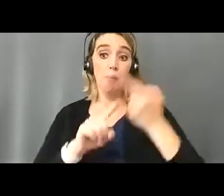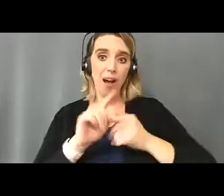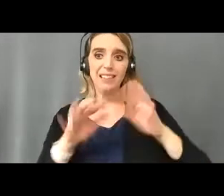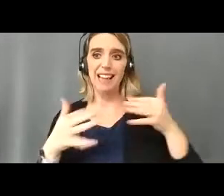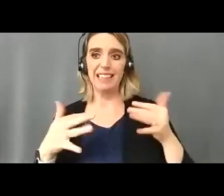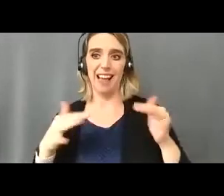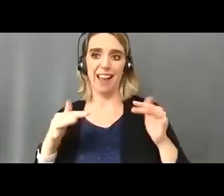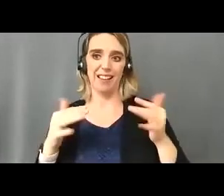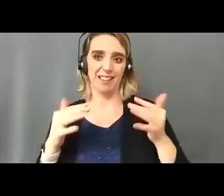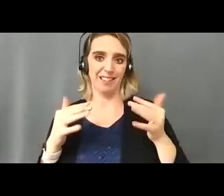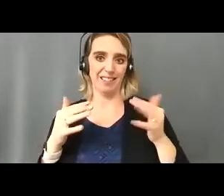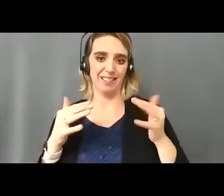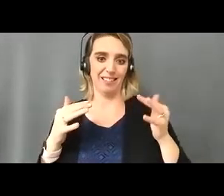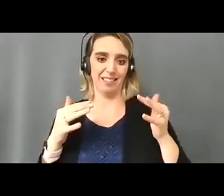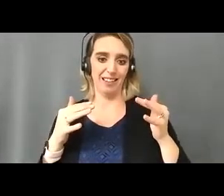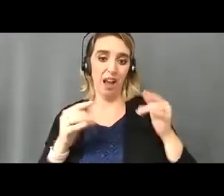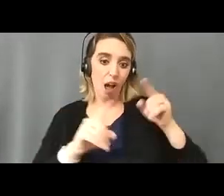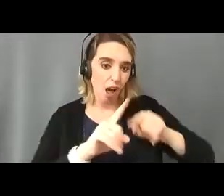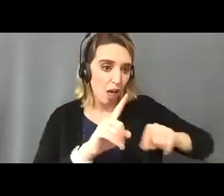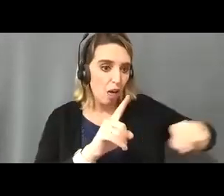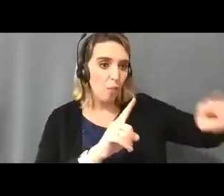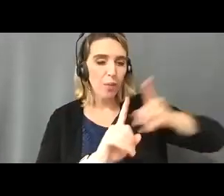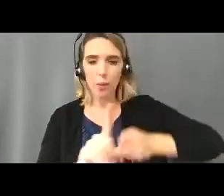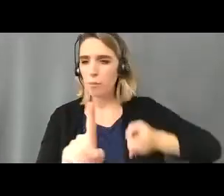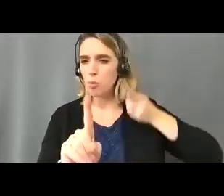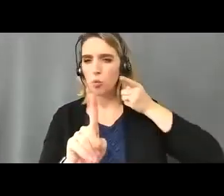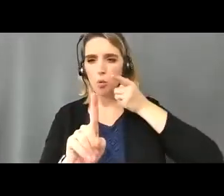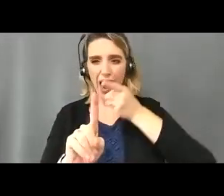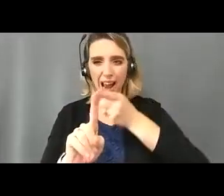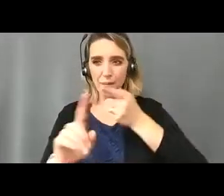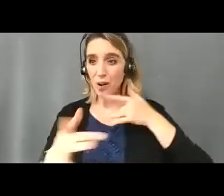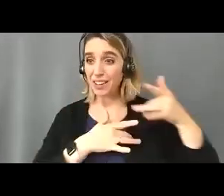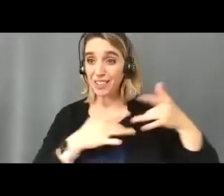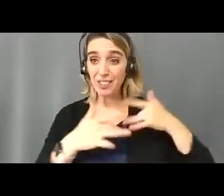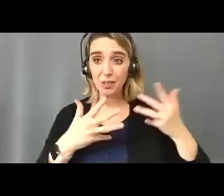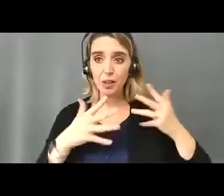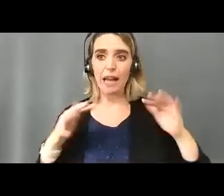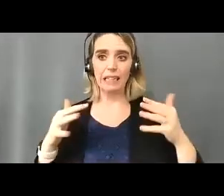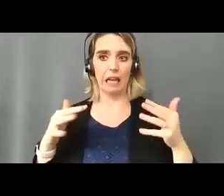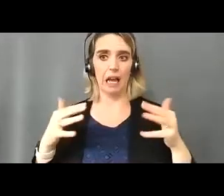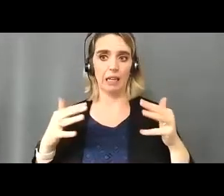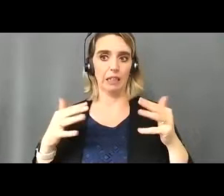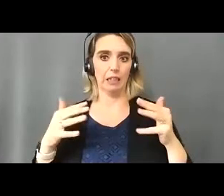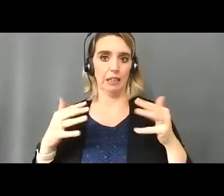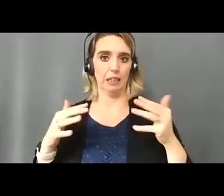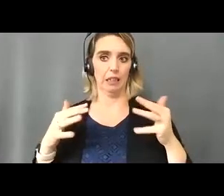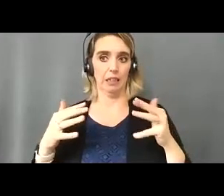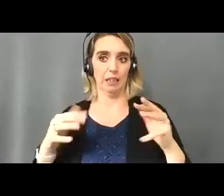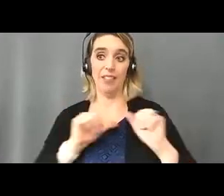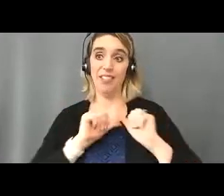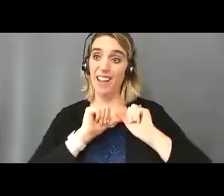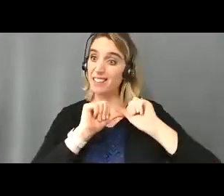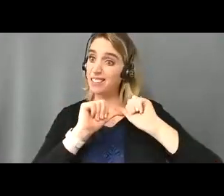other things going on, but the primary point of concern has been anxiety and that's held for 13 months.